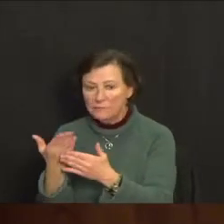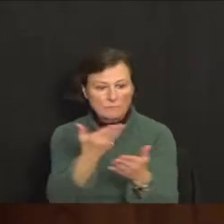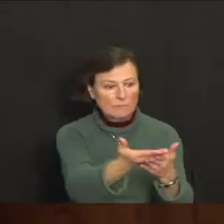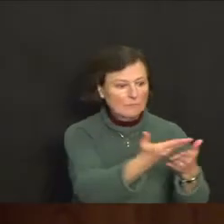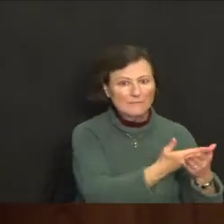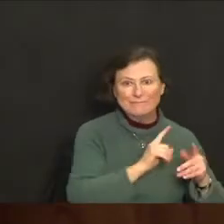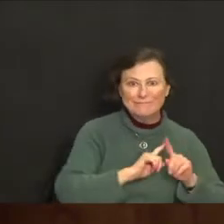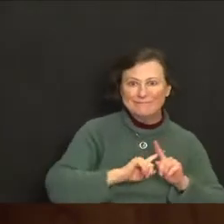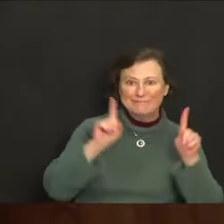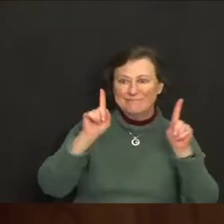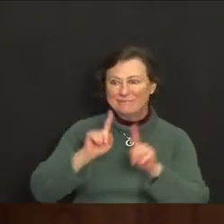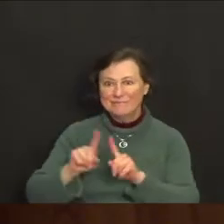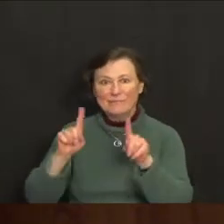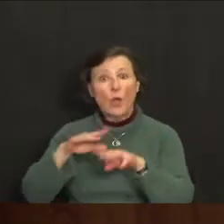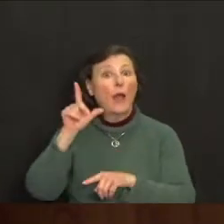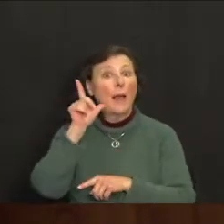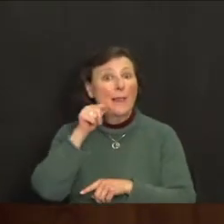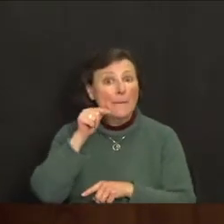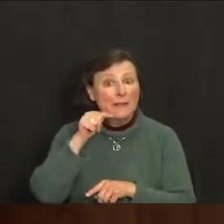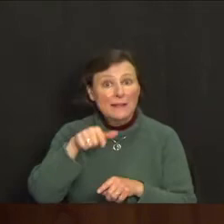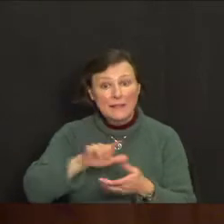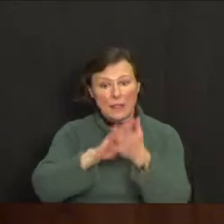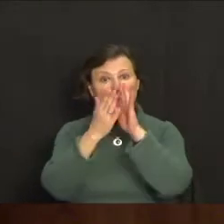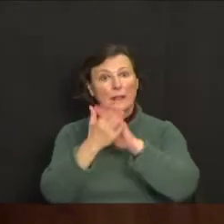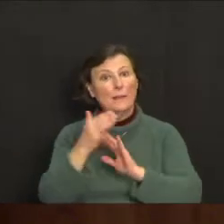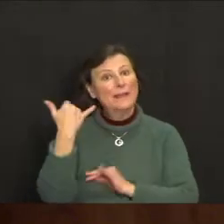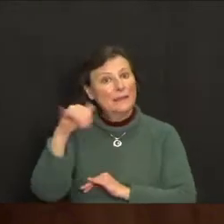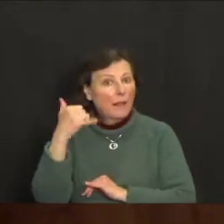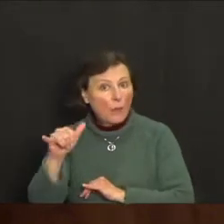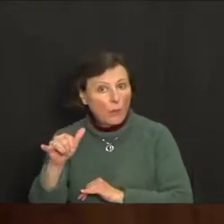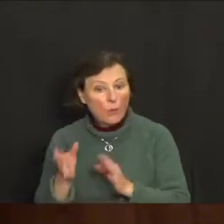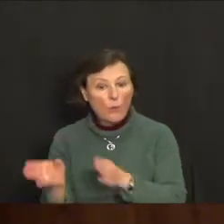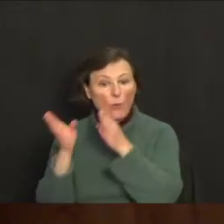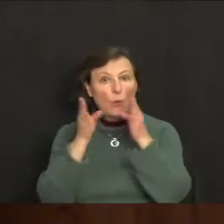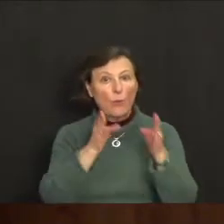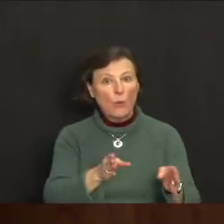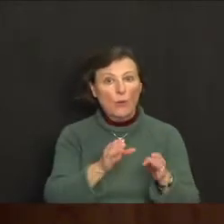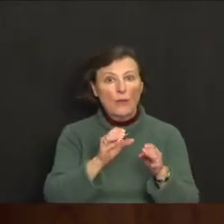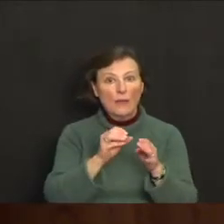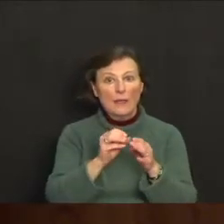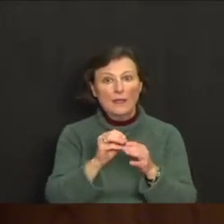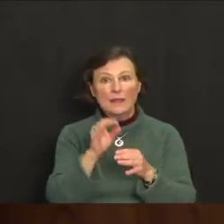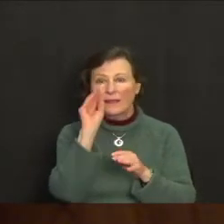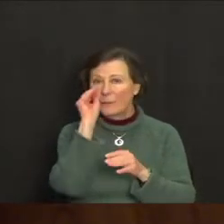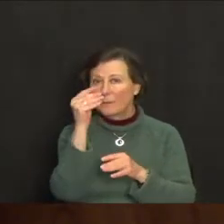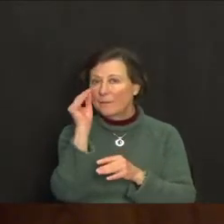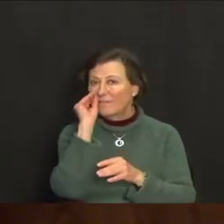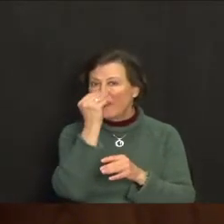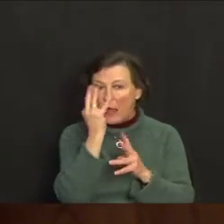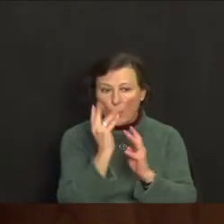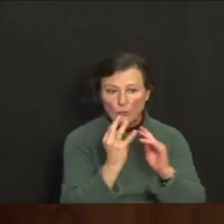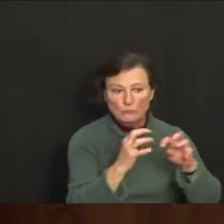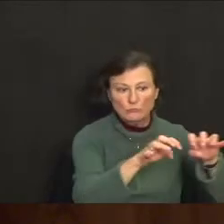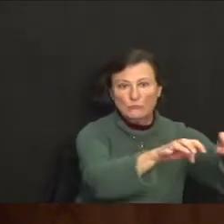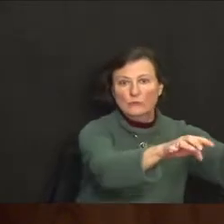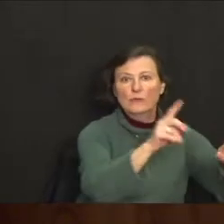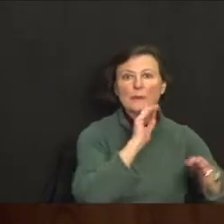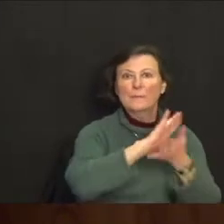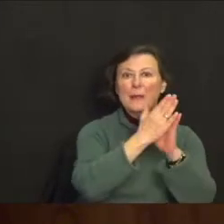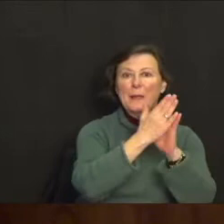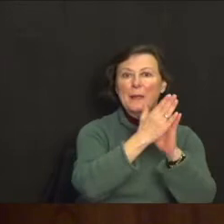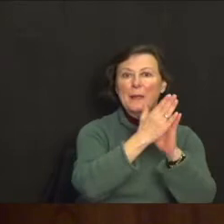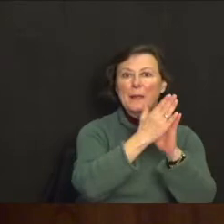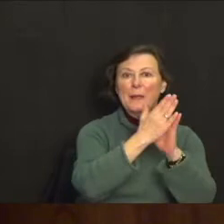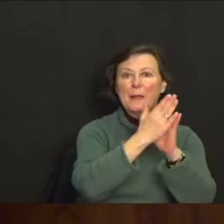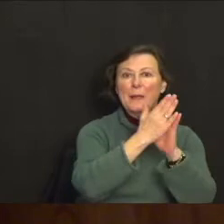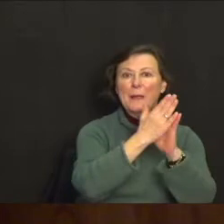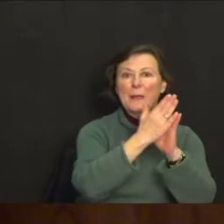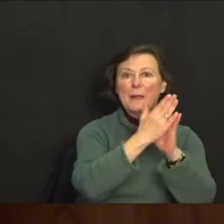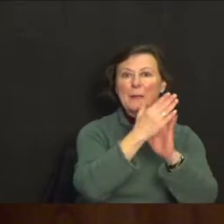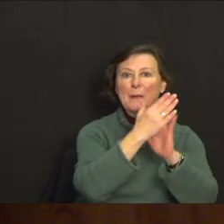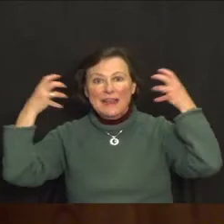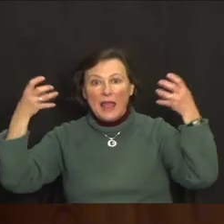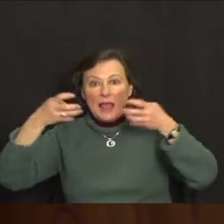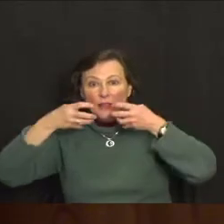On lemons they are yellow and in the heather they are purple and on the tiger they are striped like